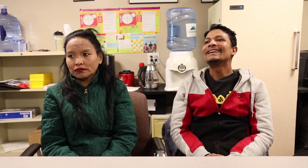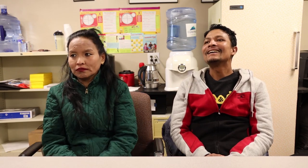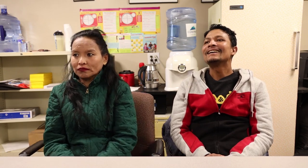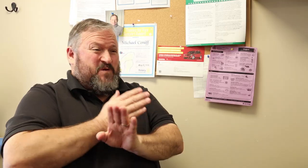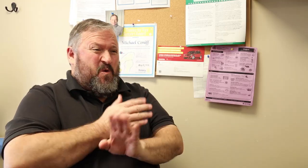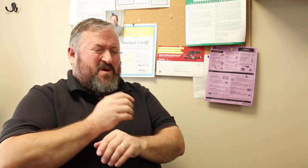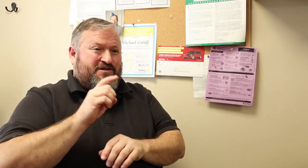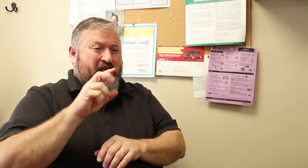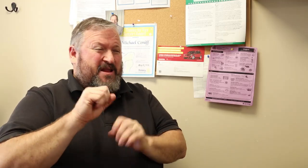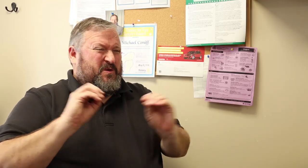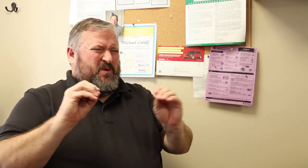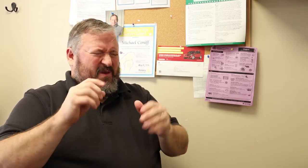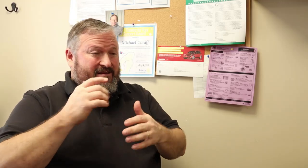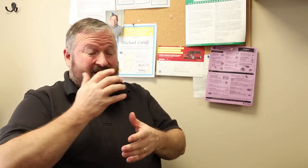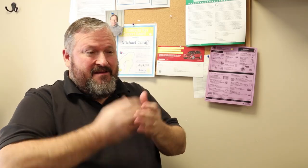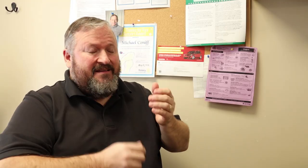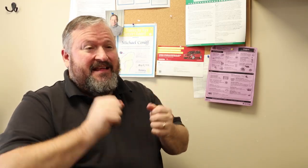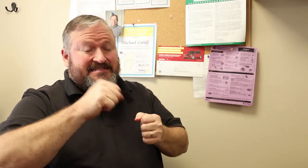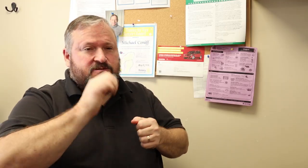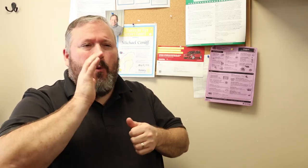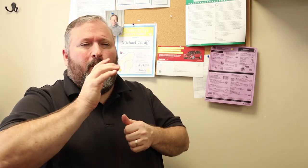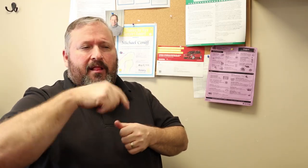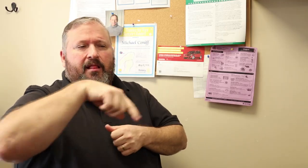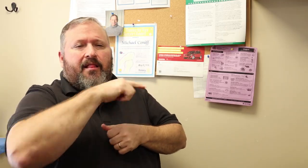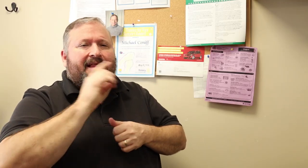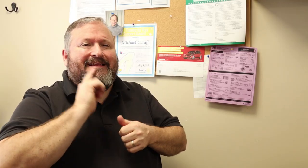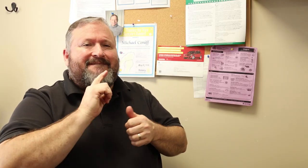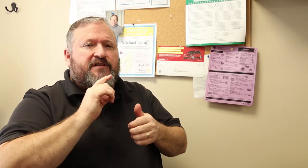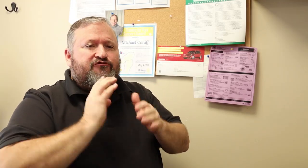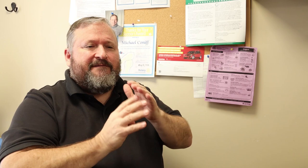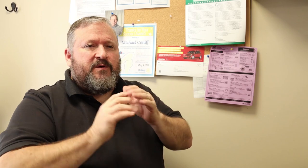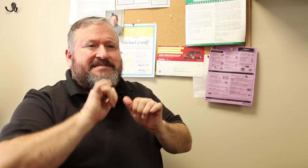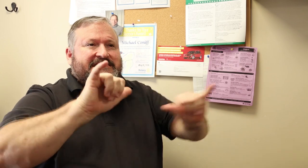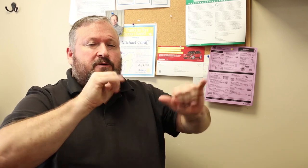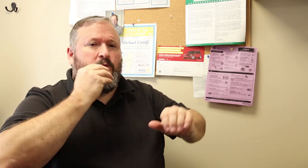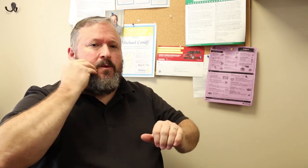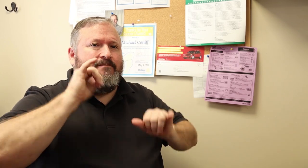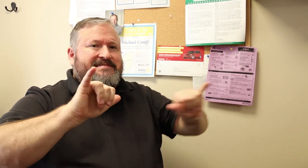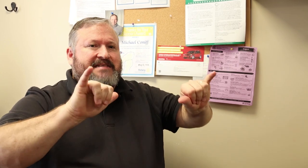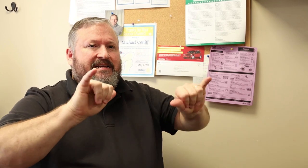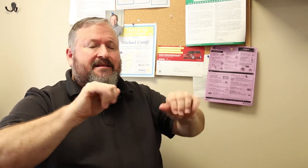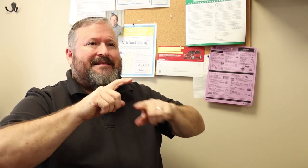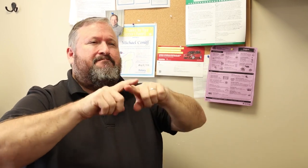(Rob) Previous to DRA, there was really no services. Deaf refugees would have to